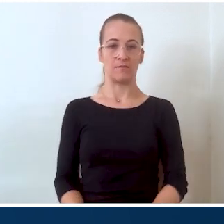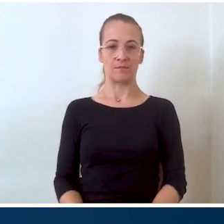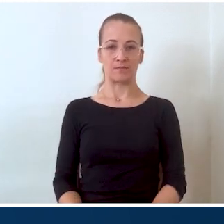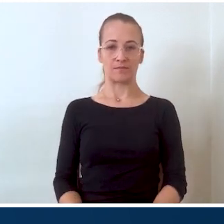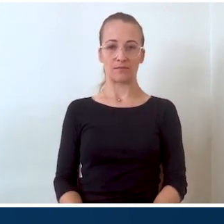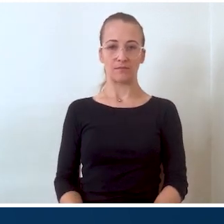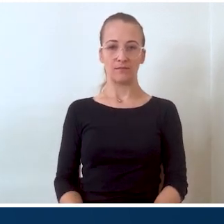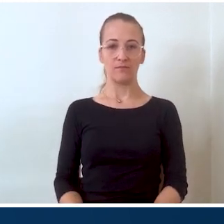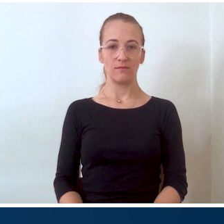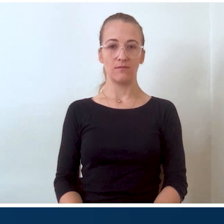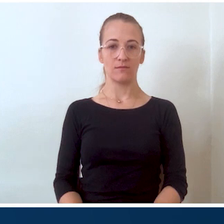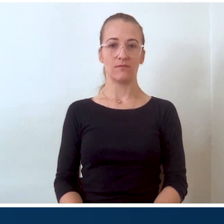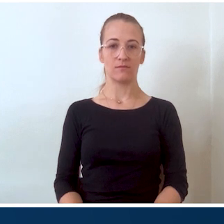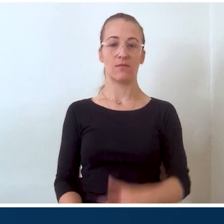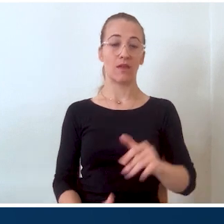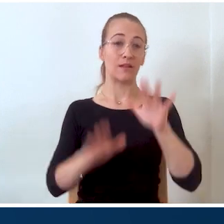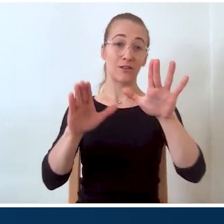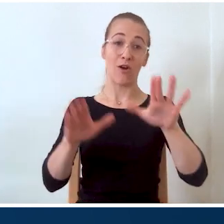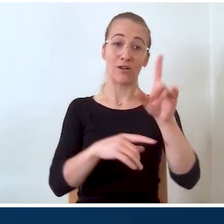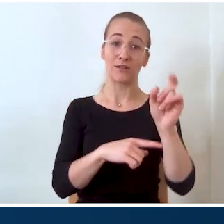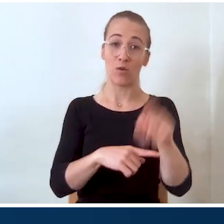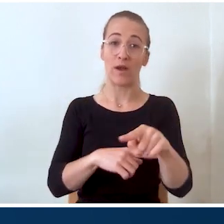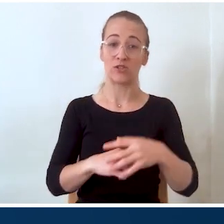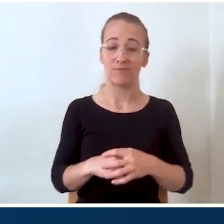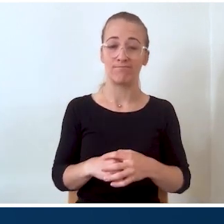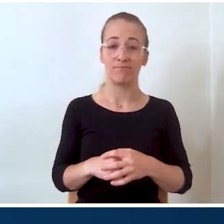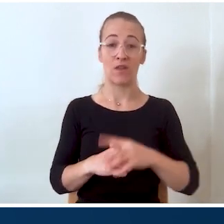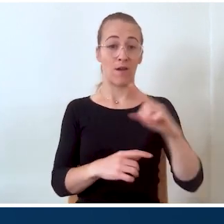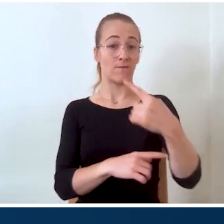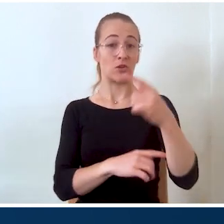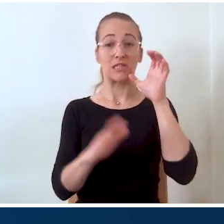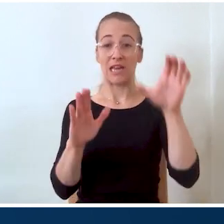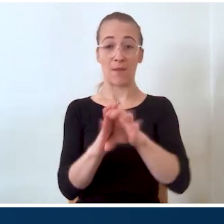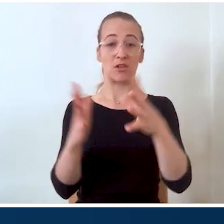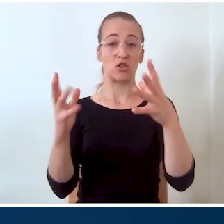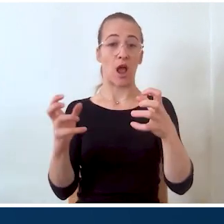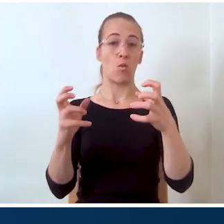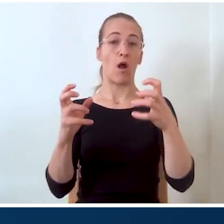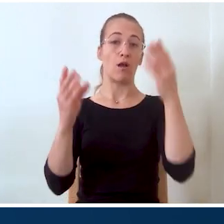Yeah, I think that's a great question, and I think the first image I'd like to sort of put in everybody's mind